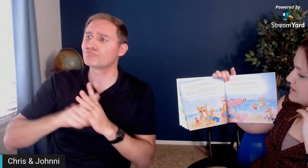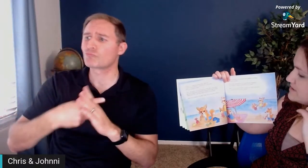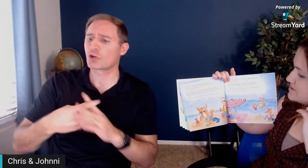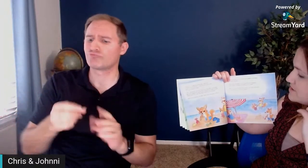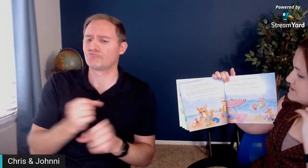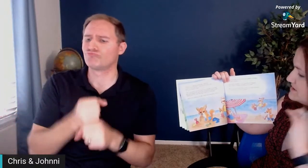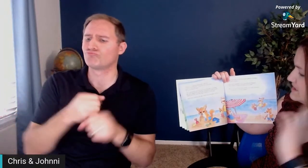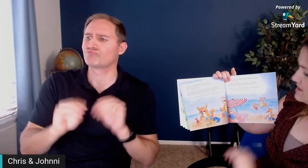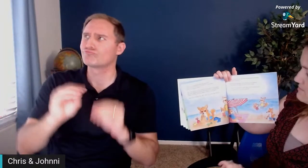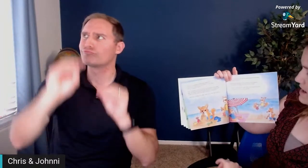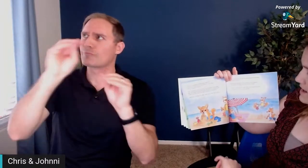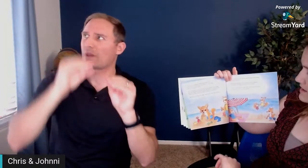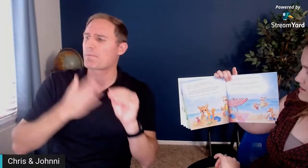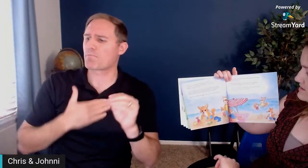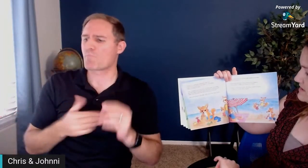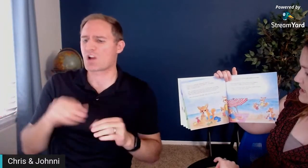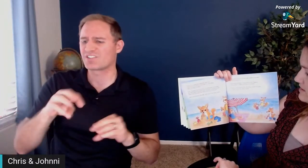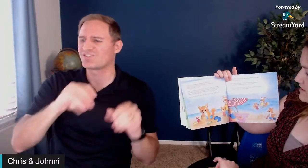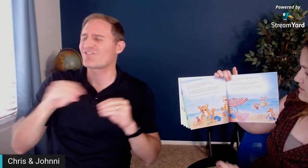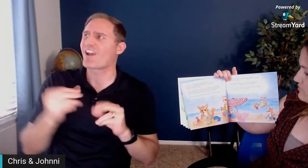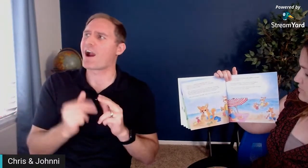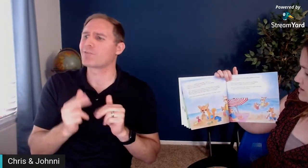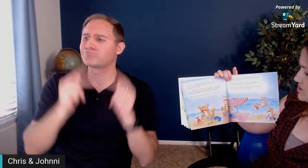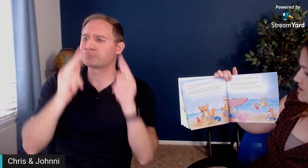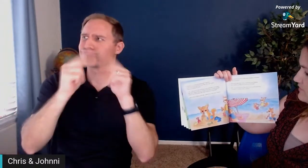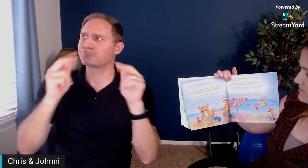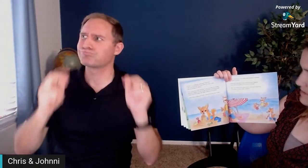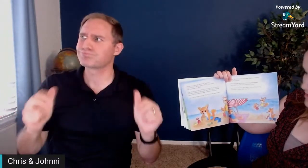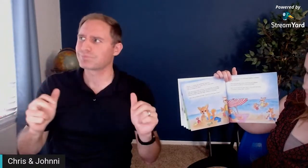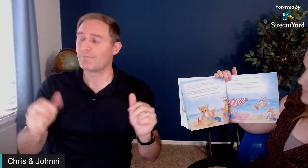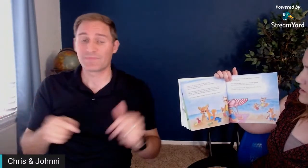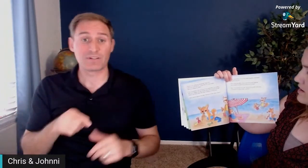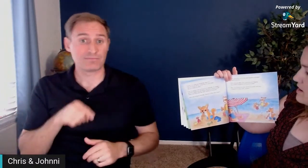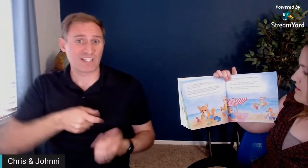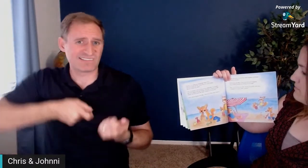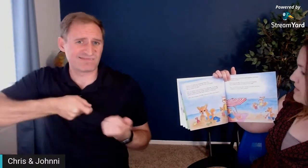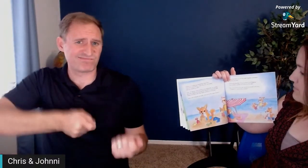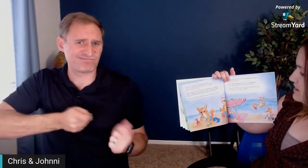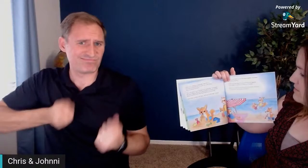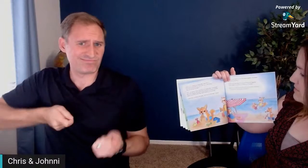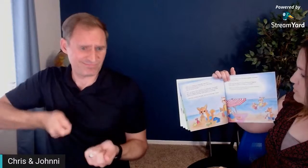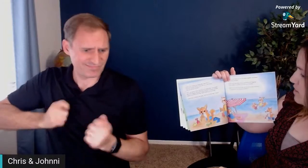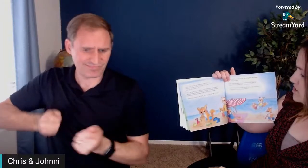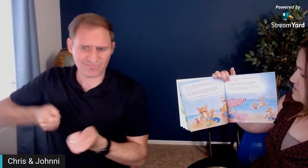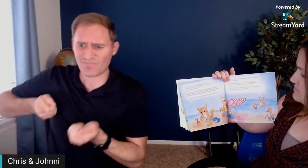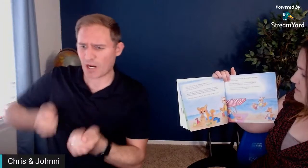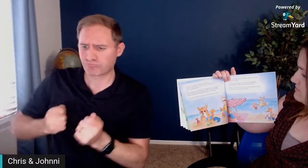ben starts digging and packing the sand with his shovel and pail mama and emily watch ben